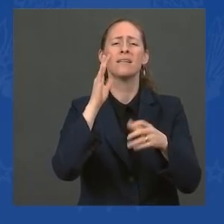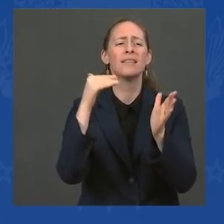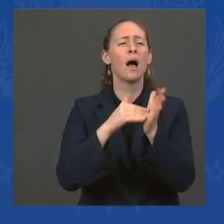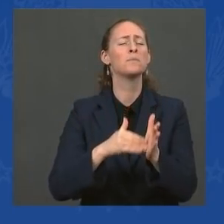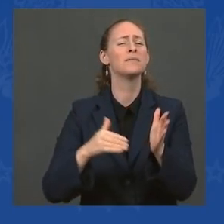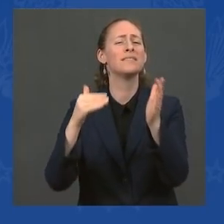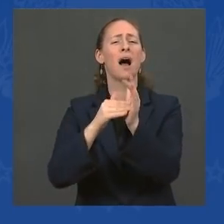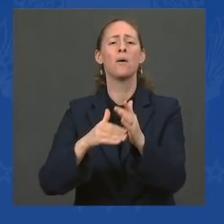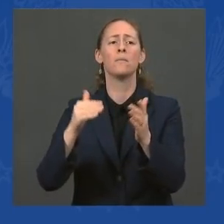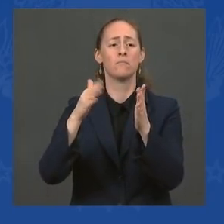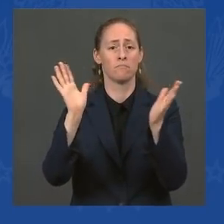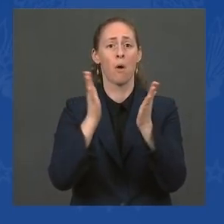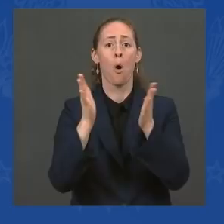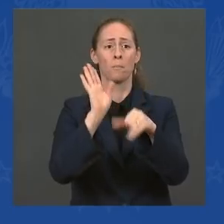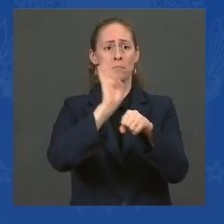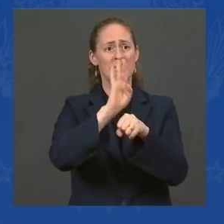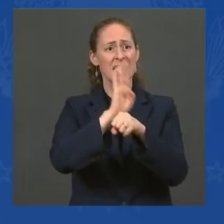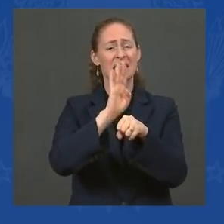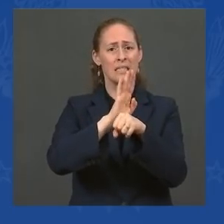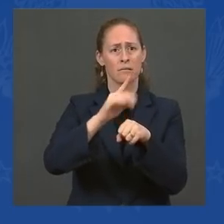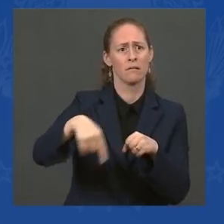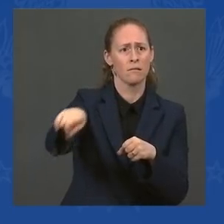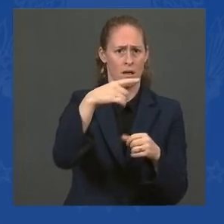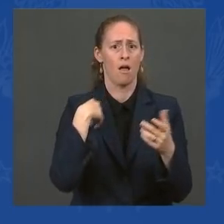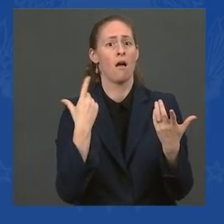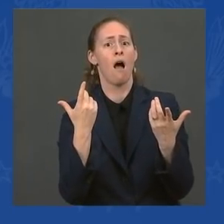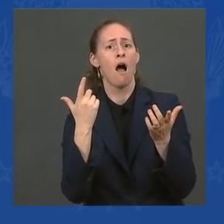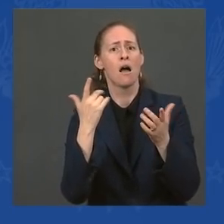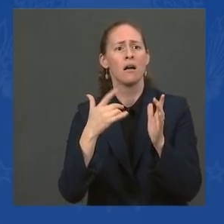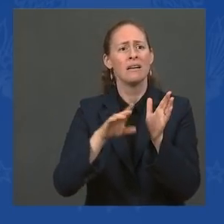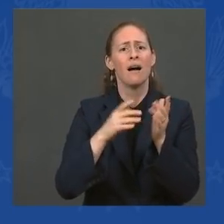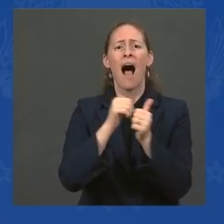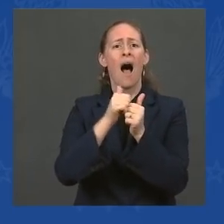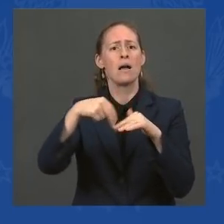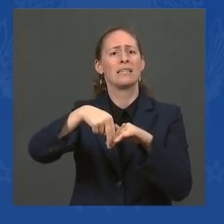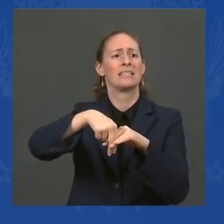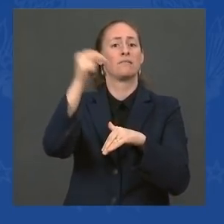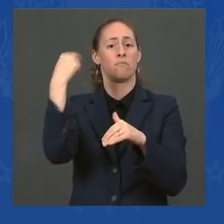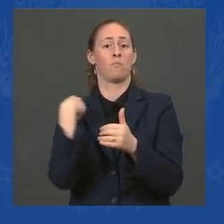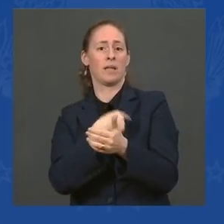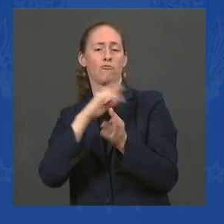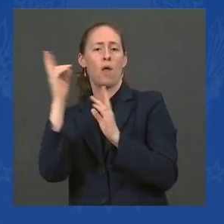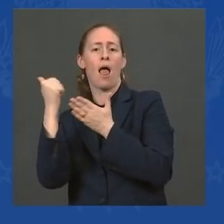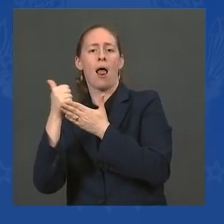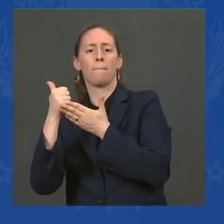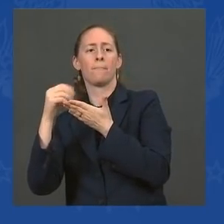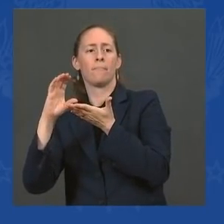We've provided significant relief as well, but it's just -- it's just an incredibly complicated feature.